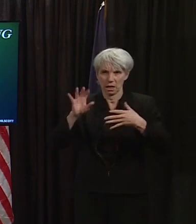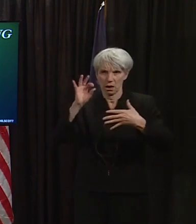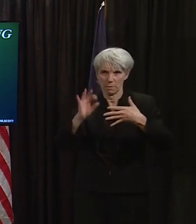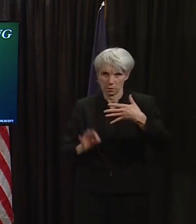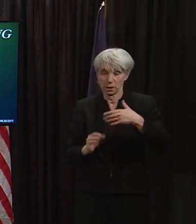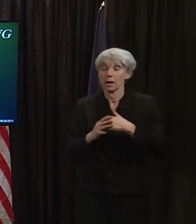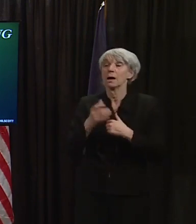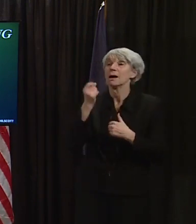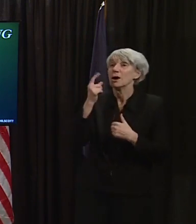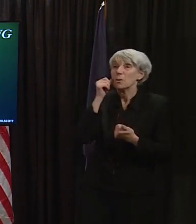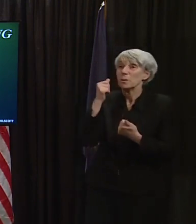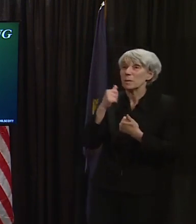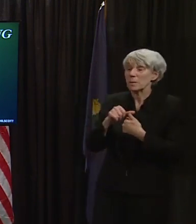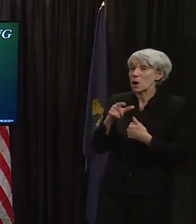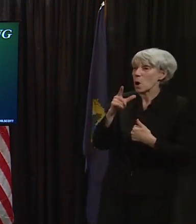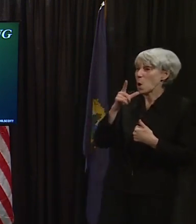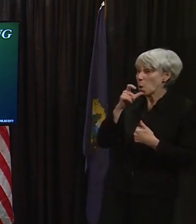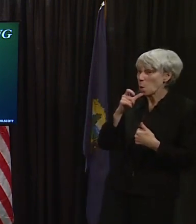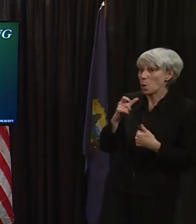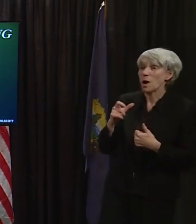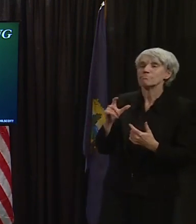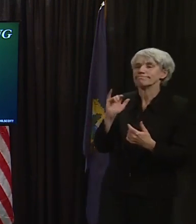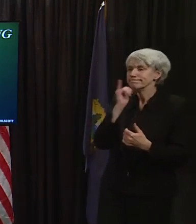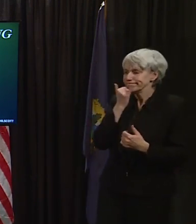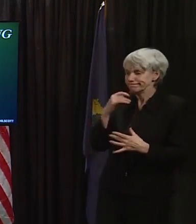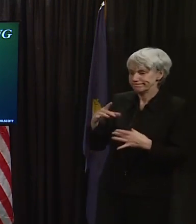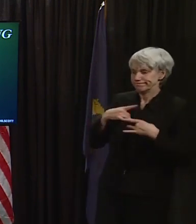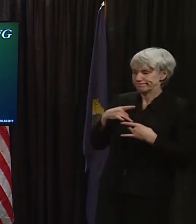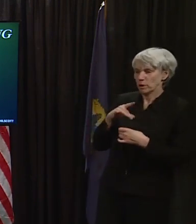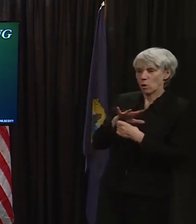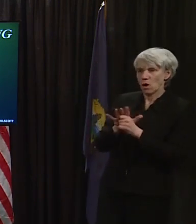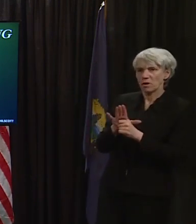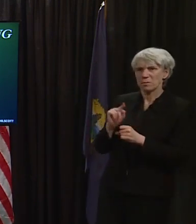for those who are not at high risk due to age or underlying illness.